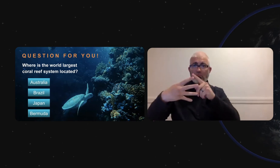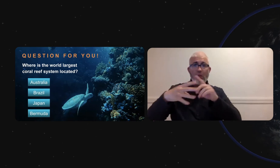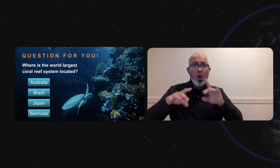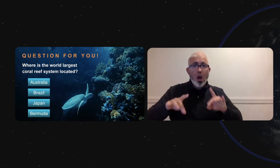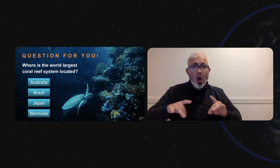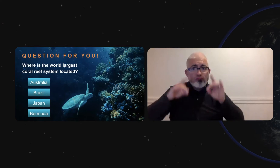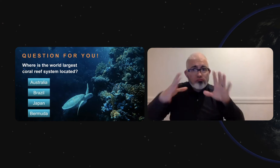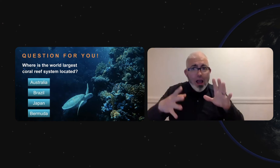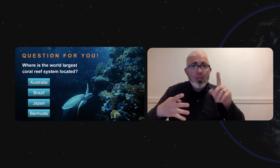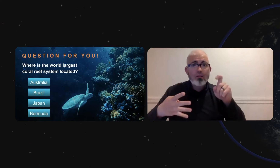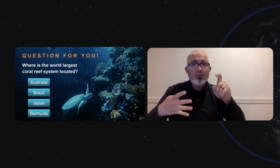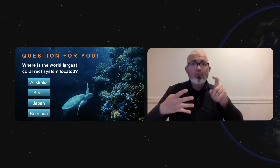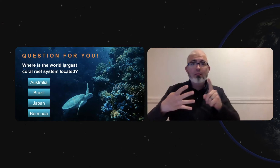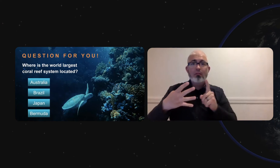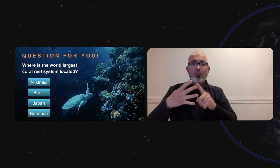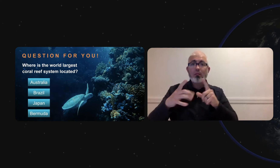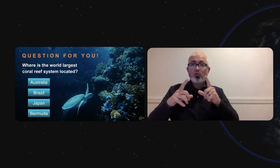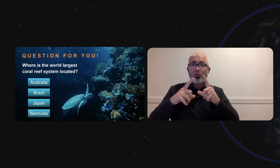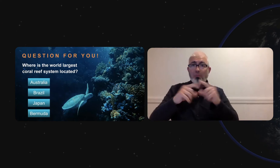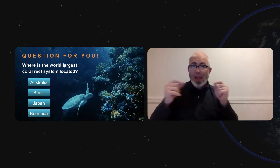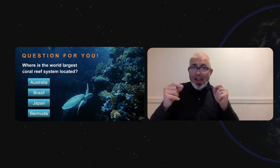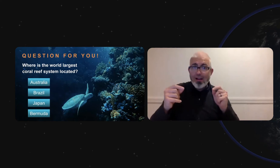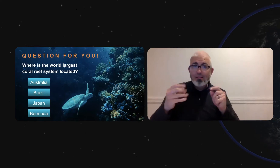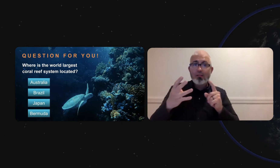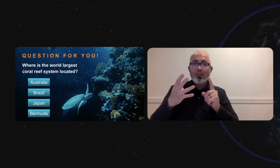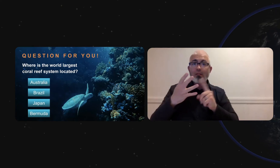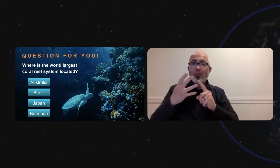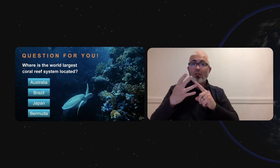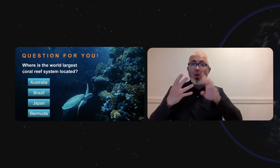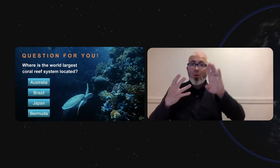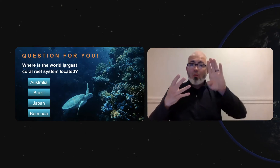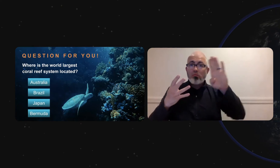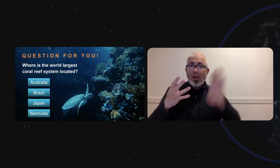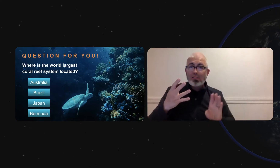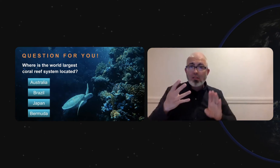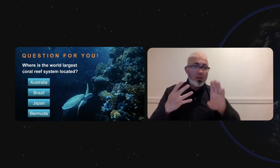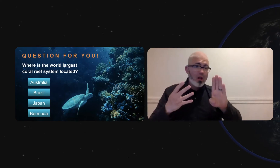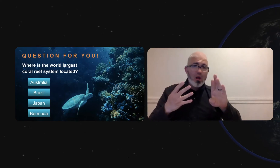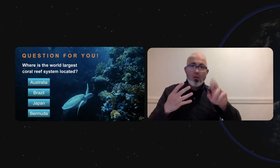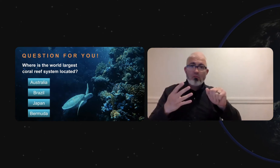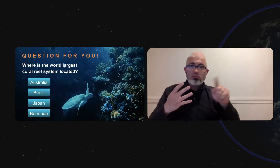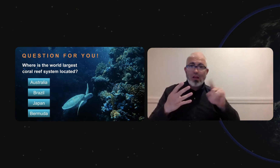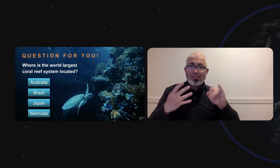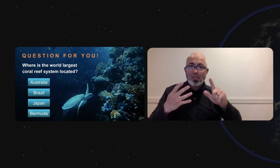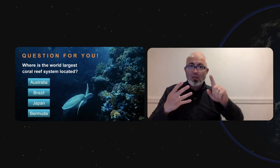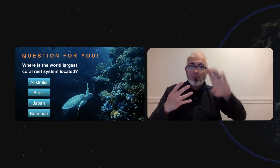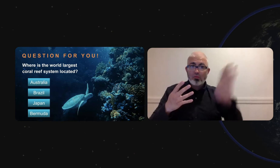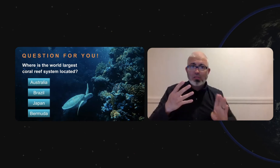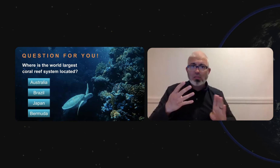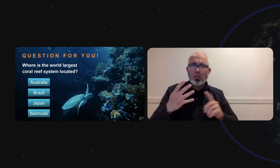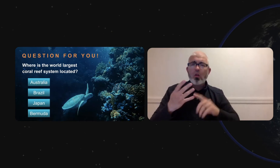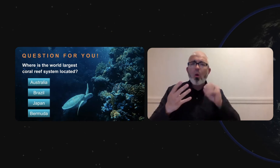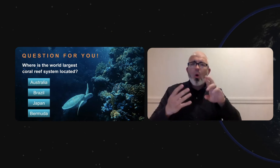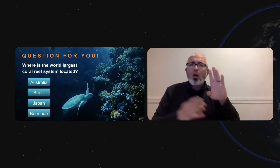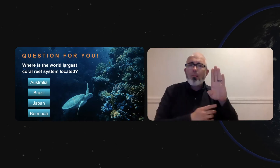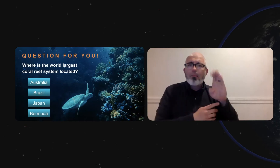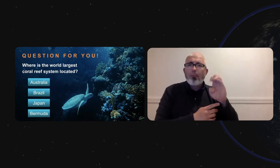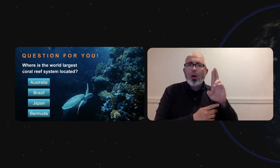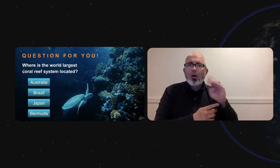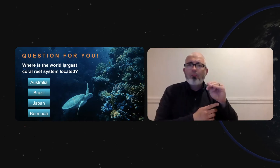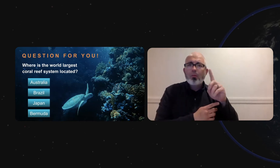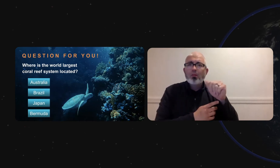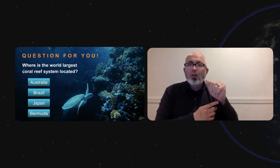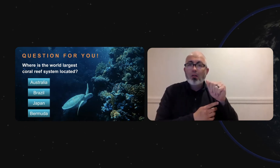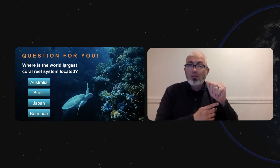While we wait, I'll share another fun fact about earth and the environment.